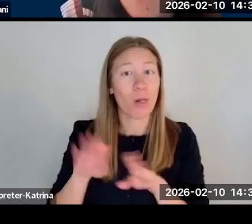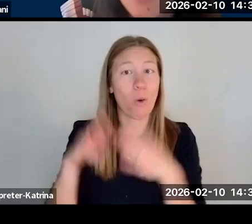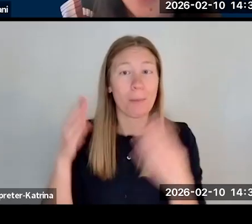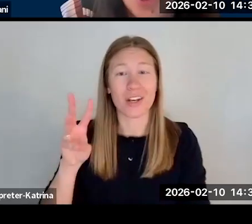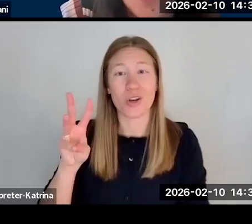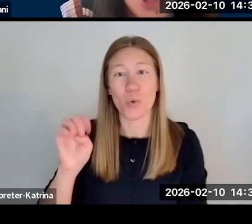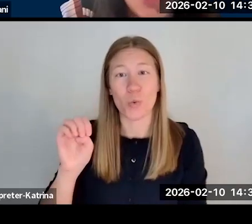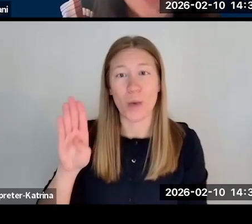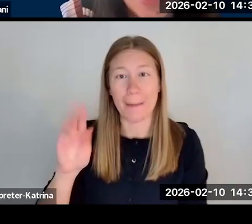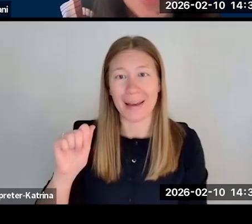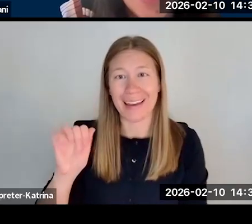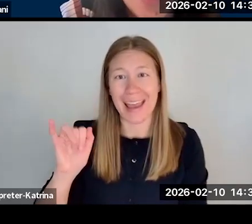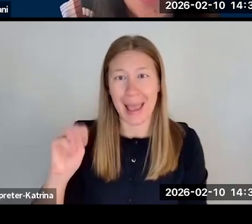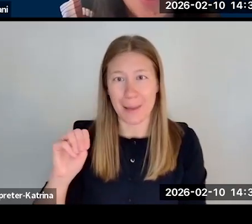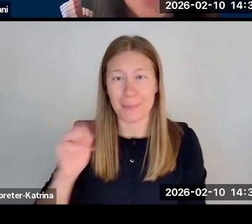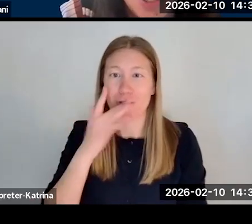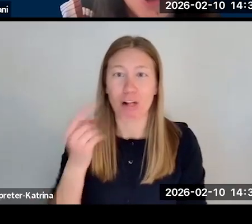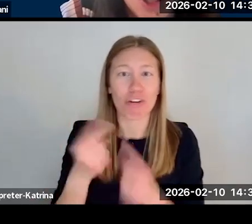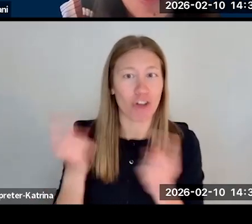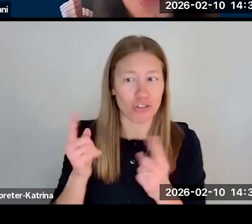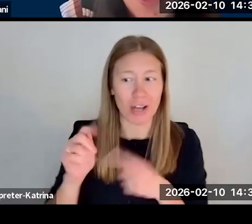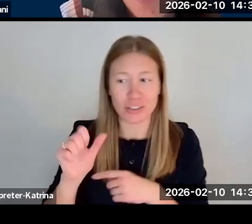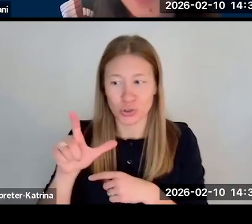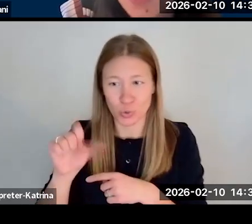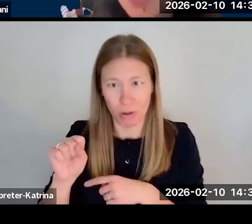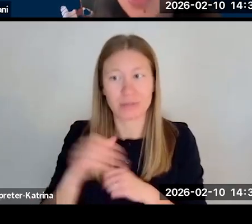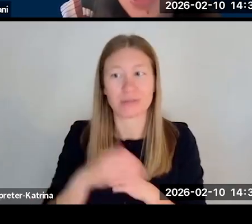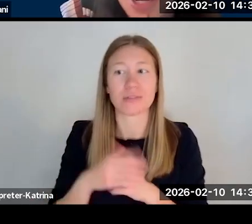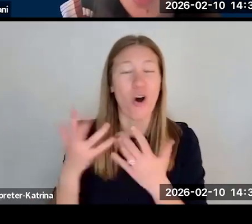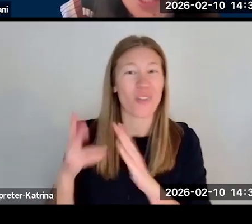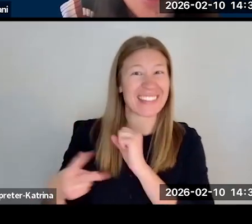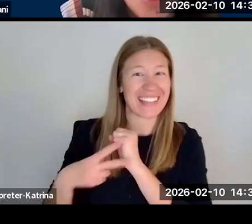I have it bookmarked in my web browser and this will allow me